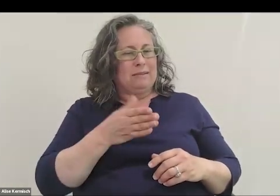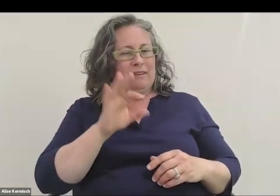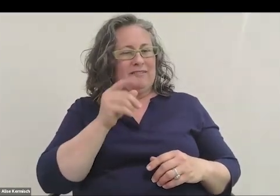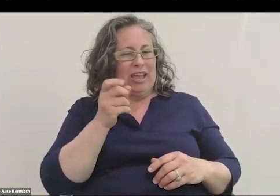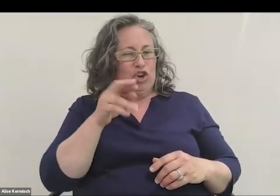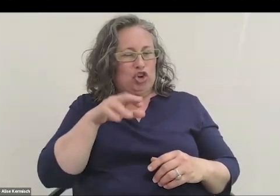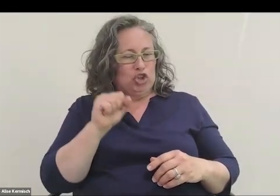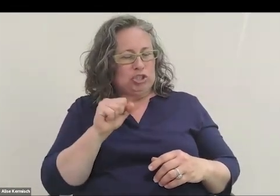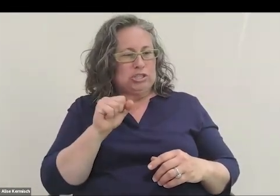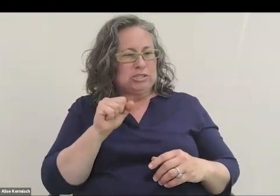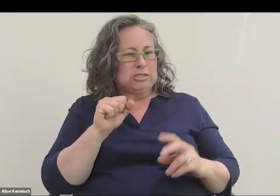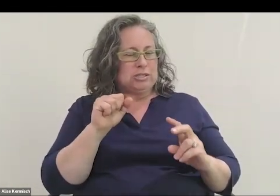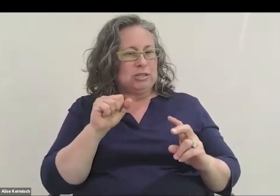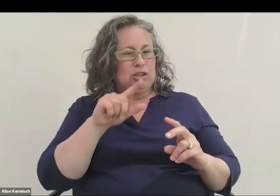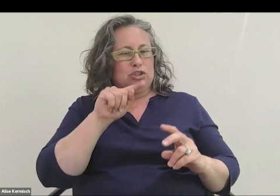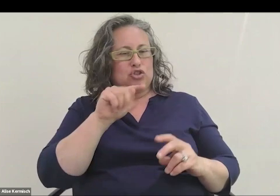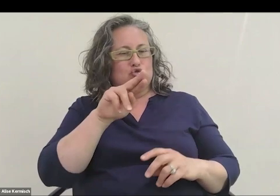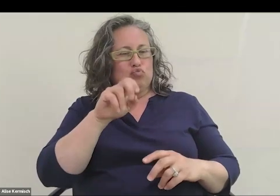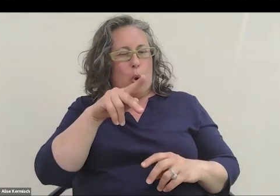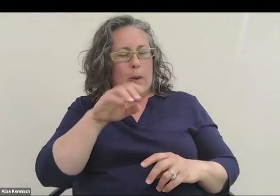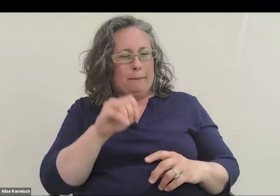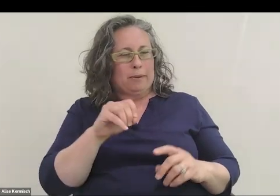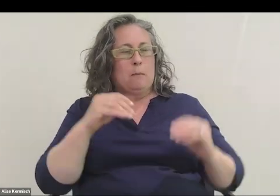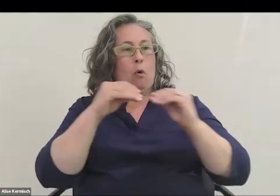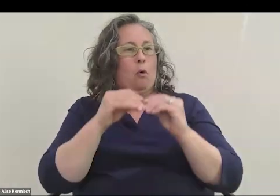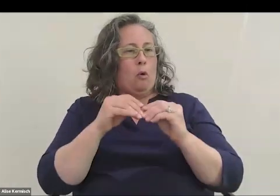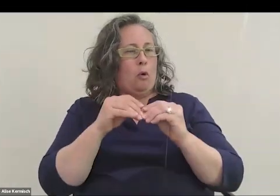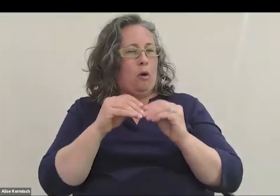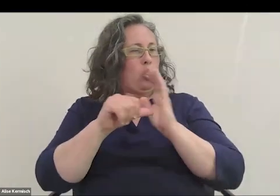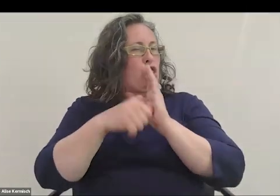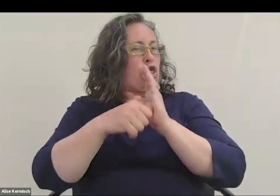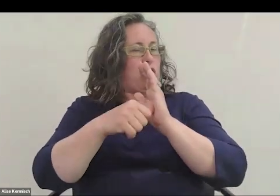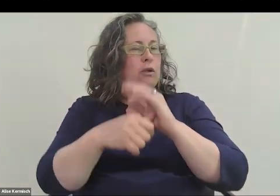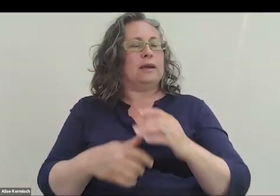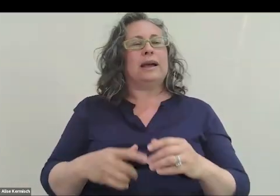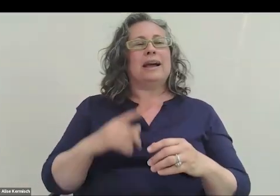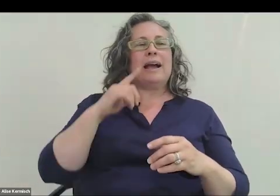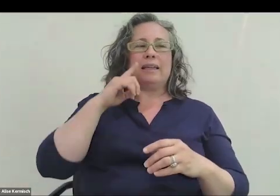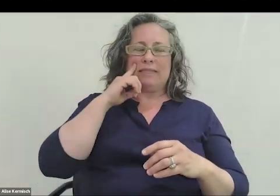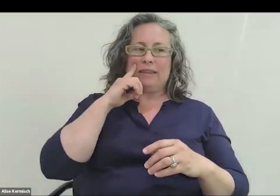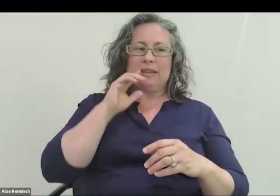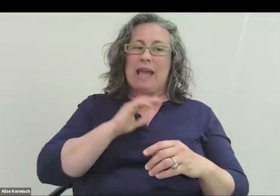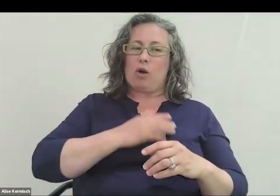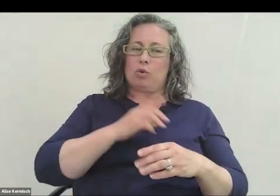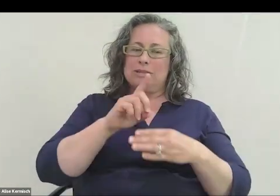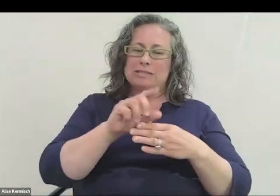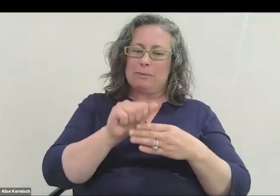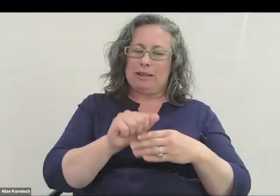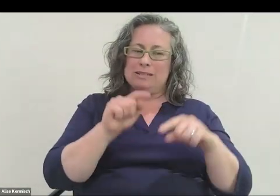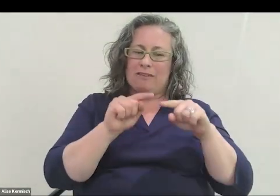Once we are surveilled more heavily will be really harmful especially because most people like our disabilities vary,